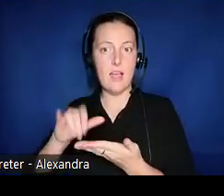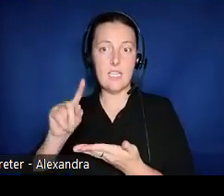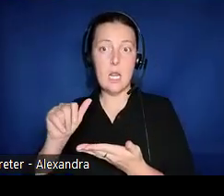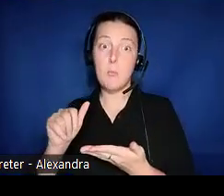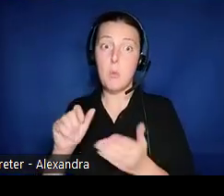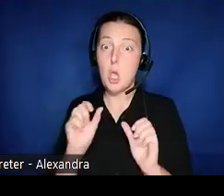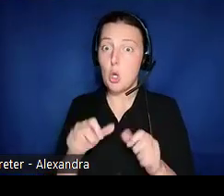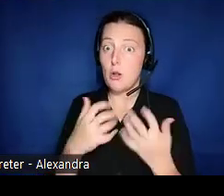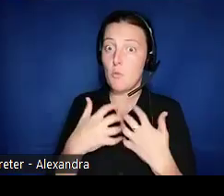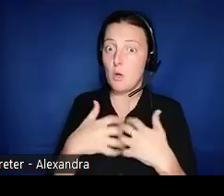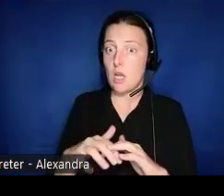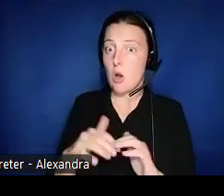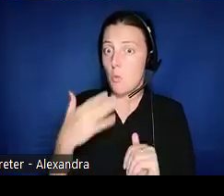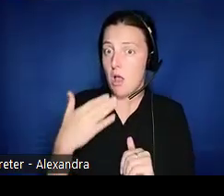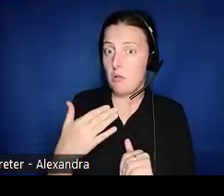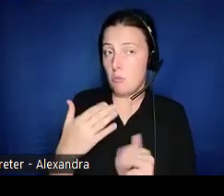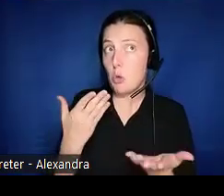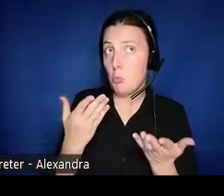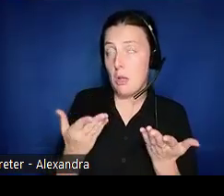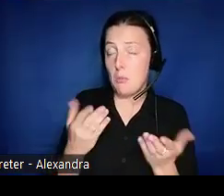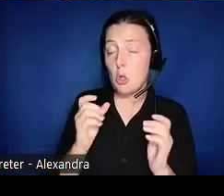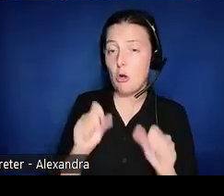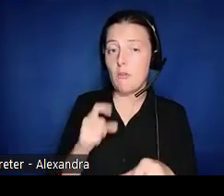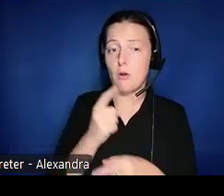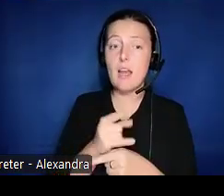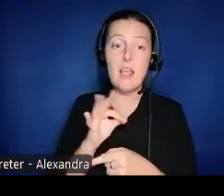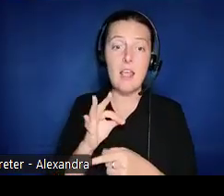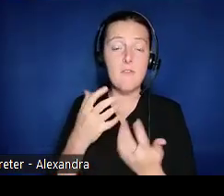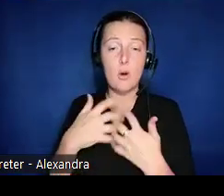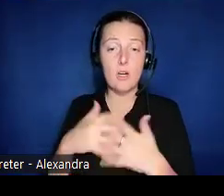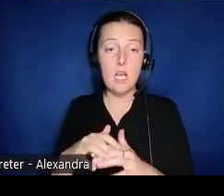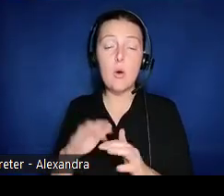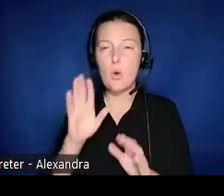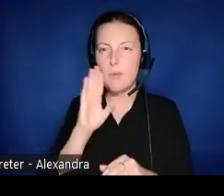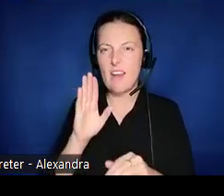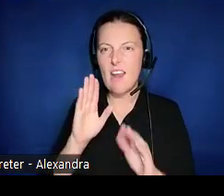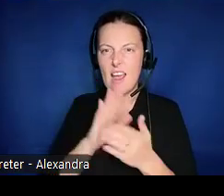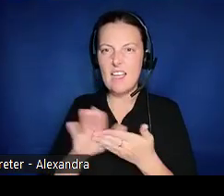sense to go to those people in that sort of side hill on the histogram and say what's going on with